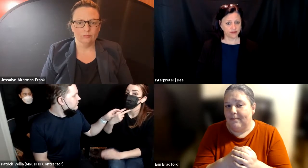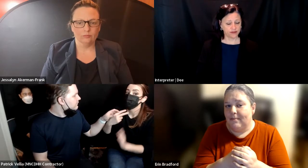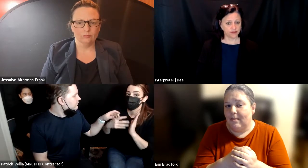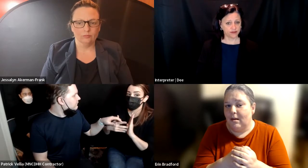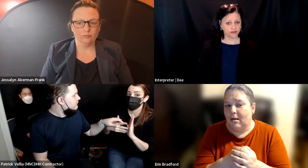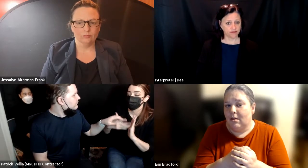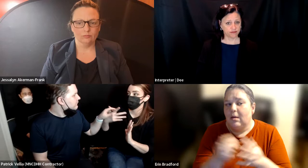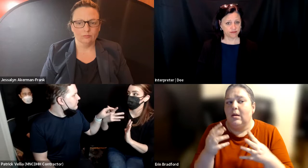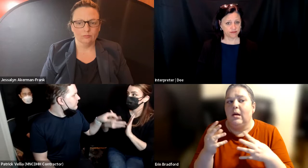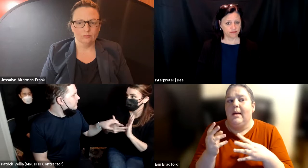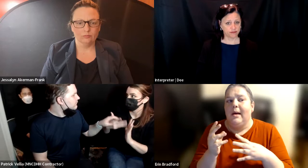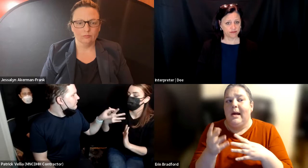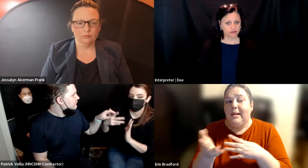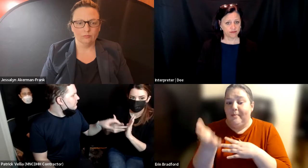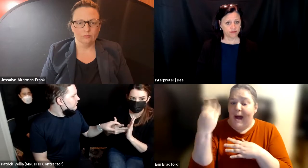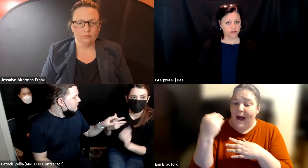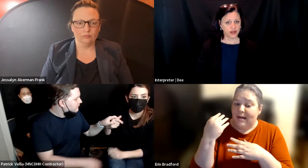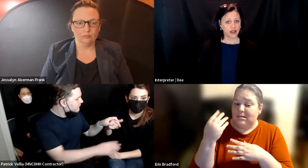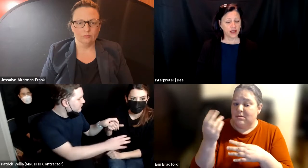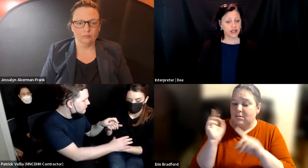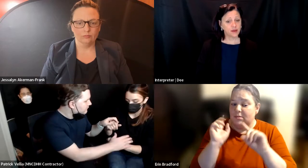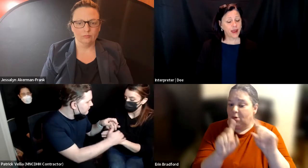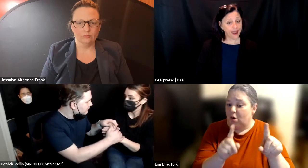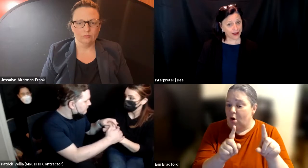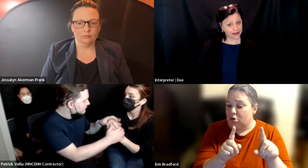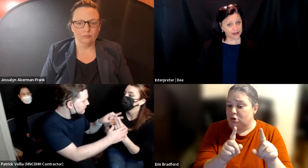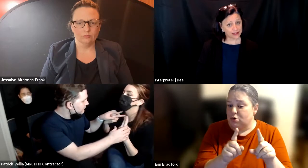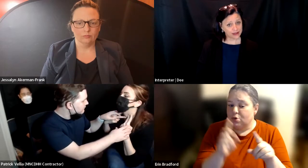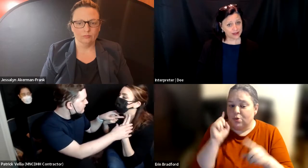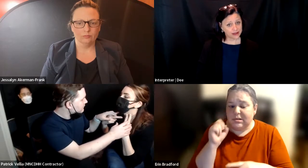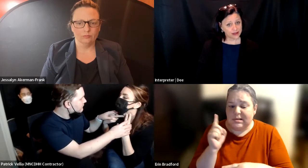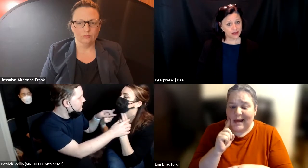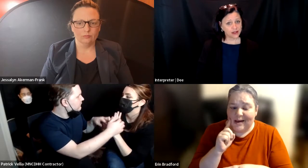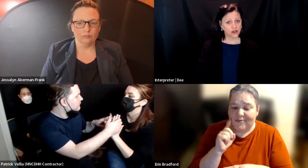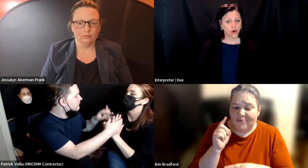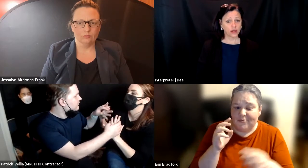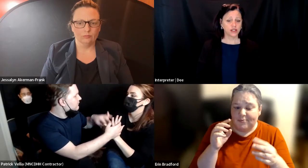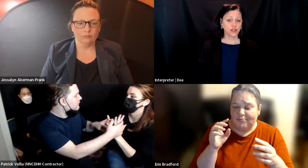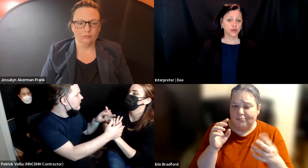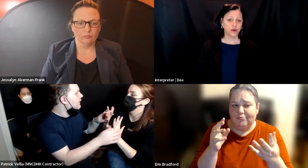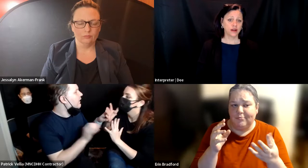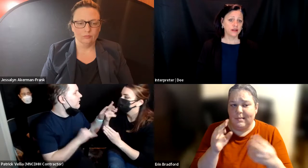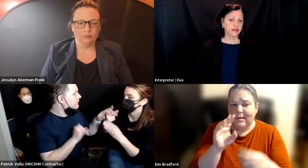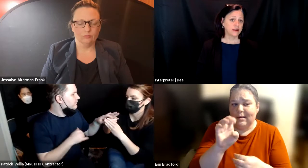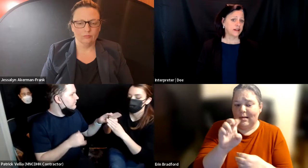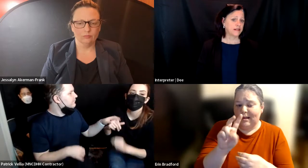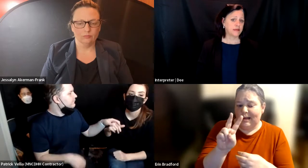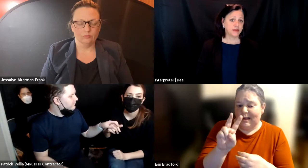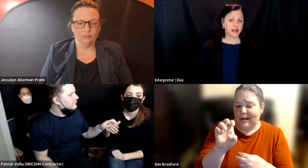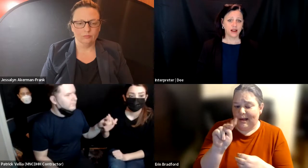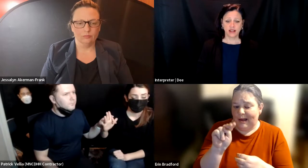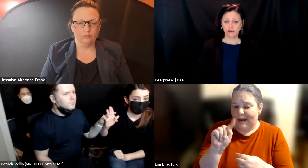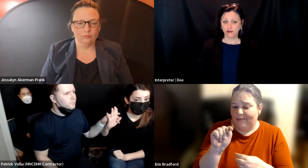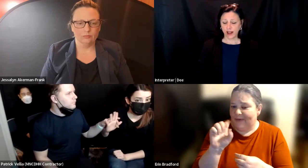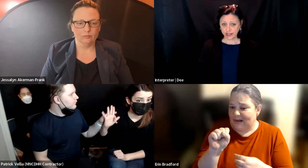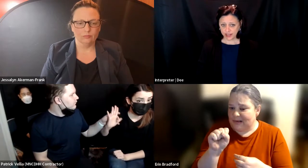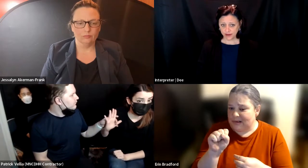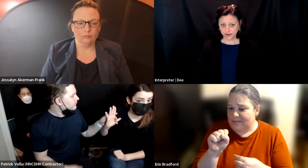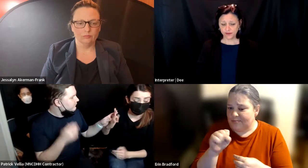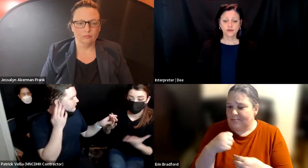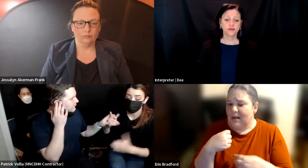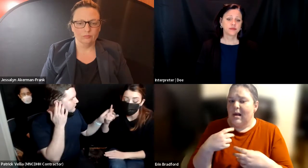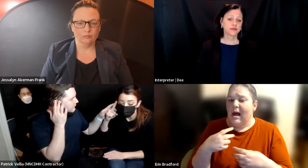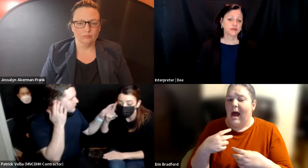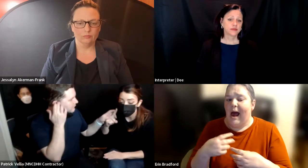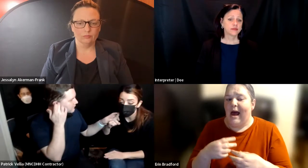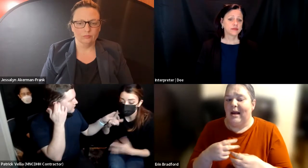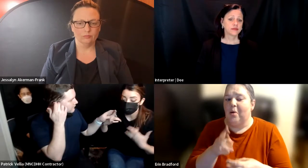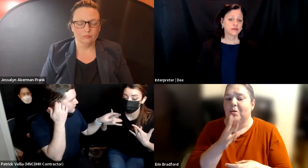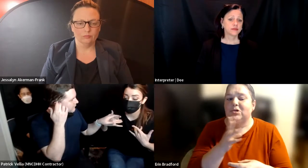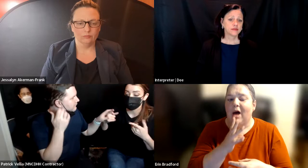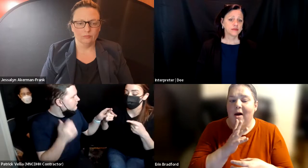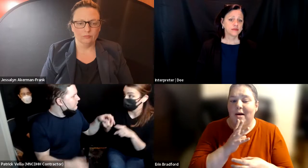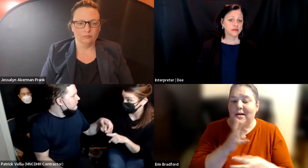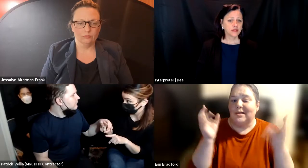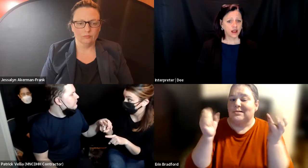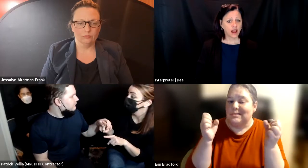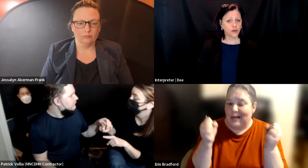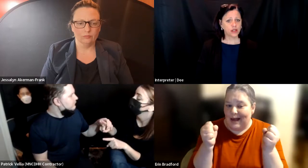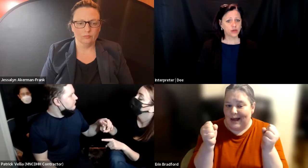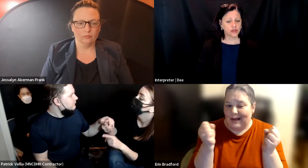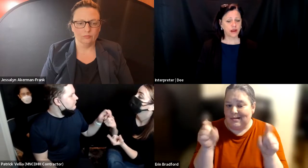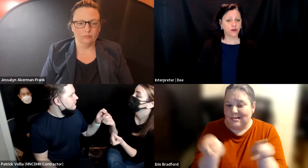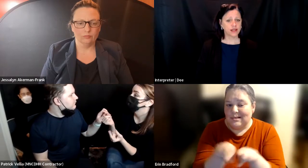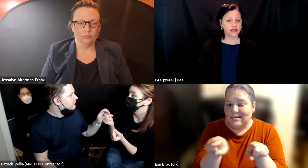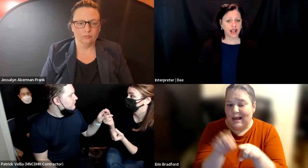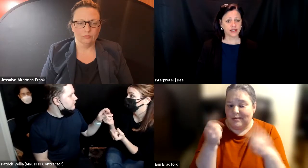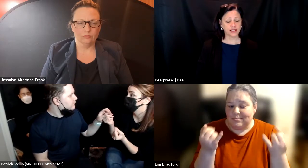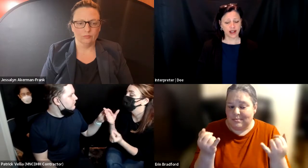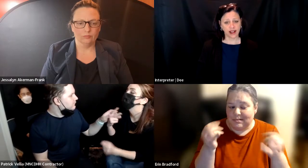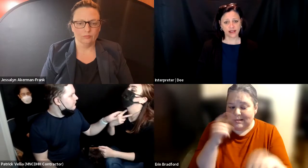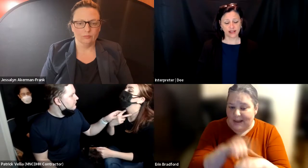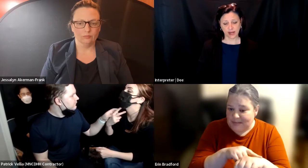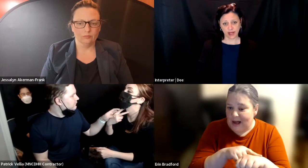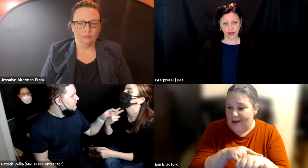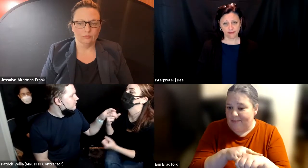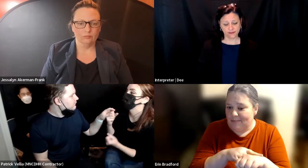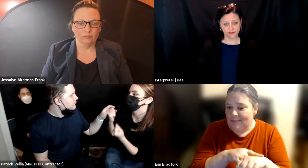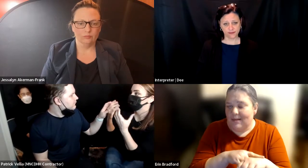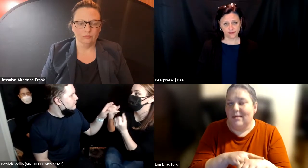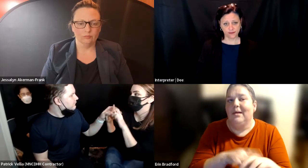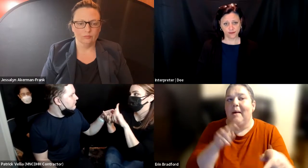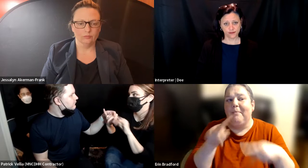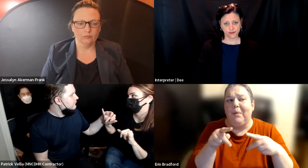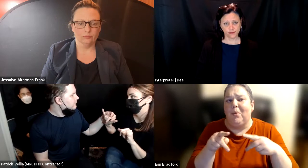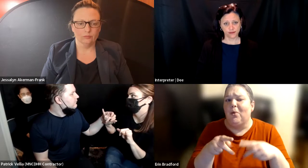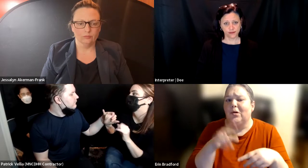However, I do use my voice on occasion.